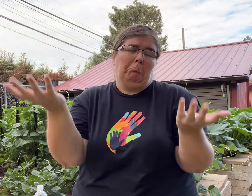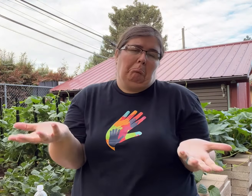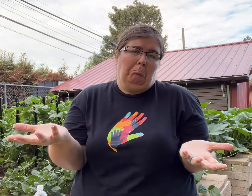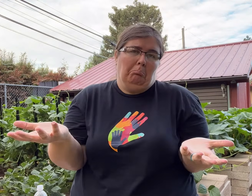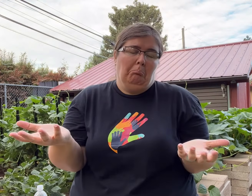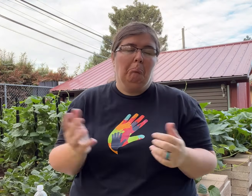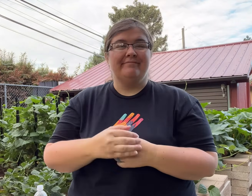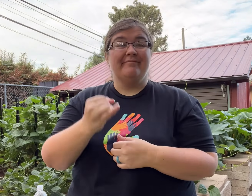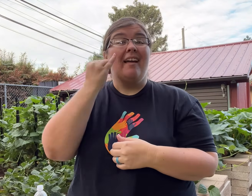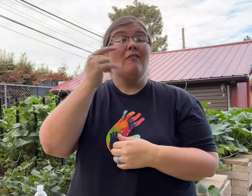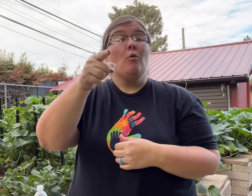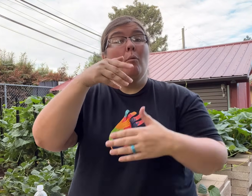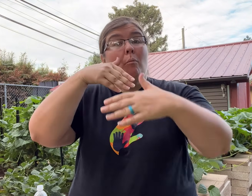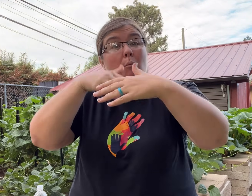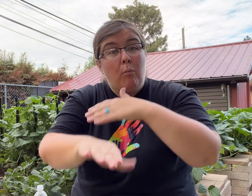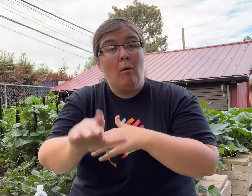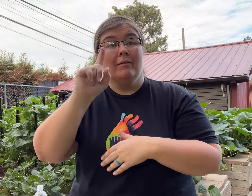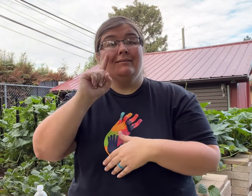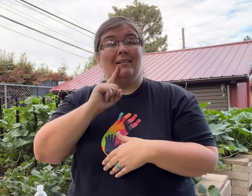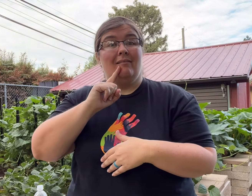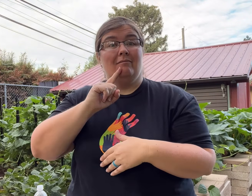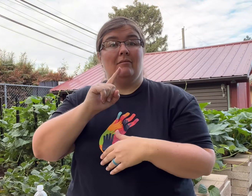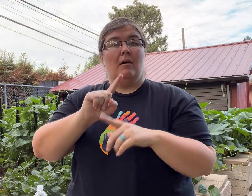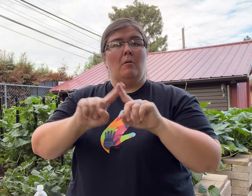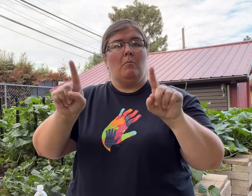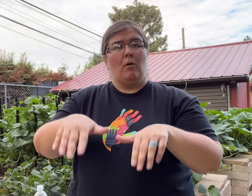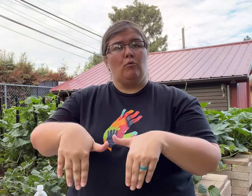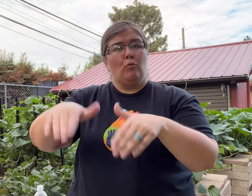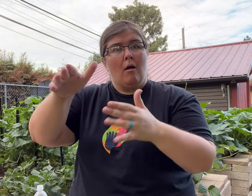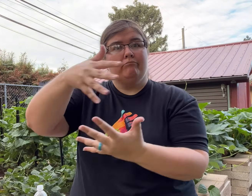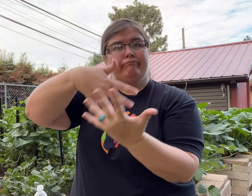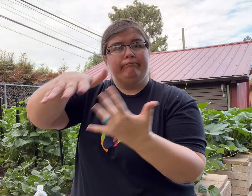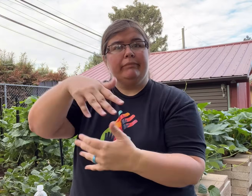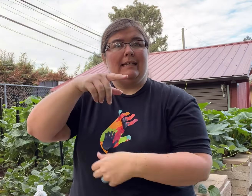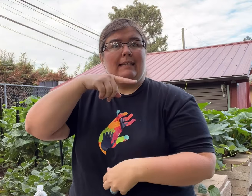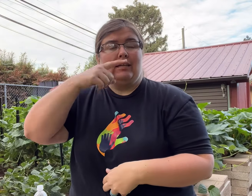and they're going to have visual dreams. Now, if you were born deaf but grew up in a hearing